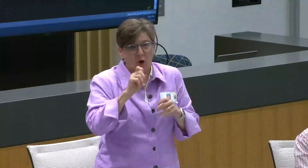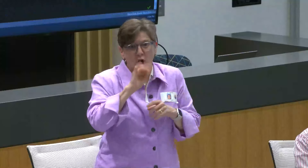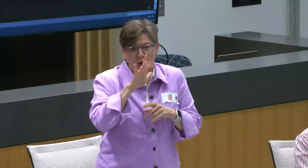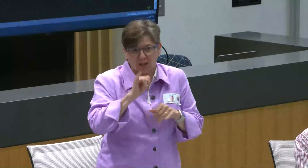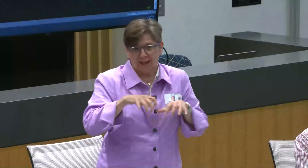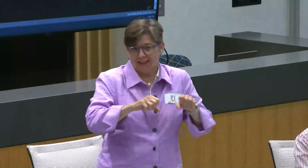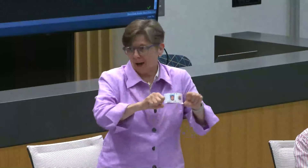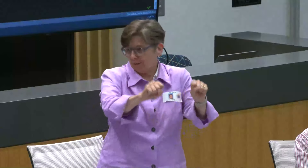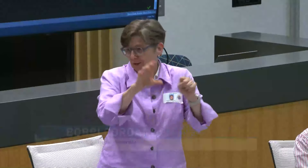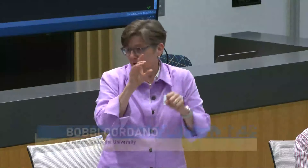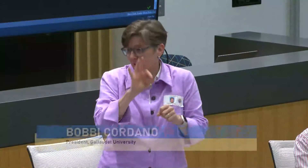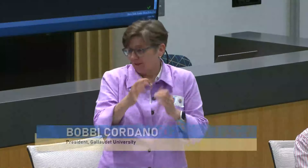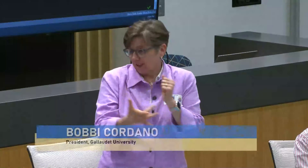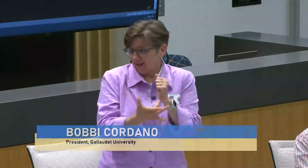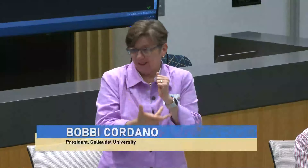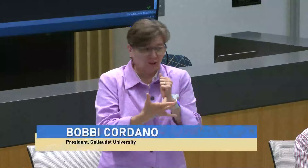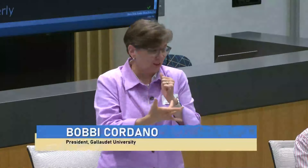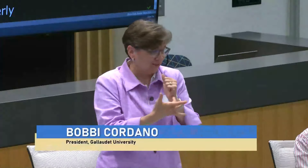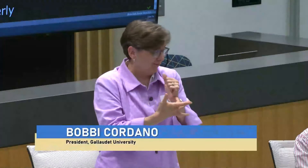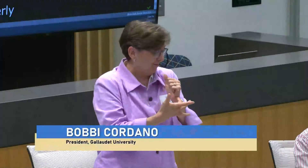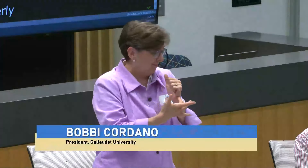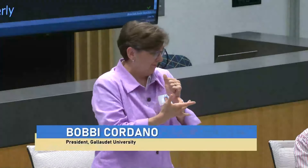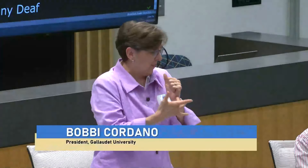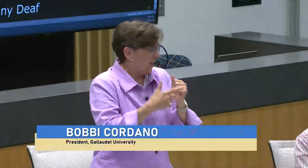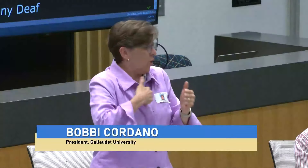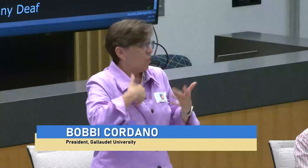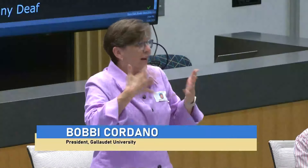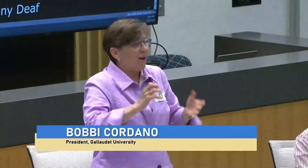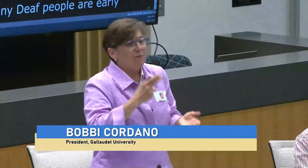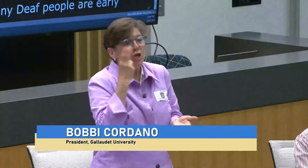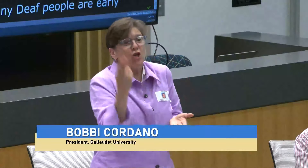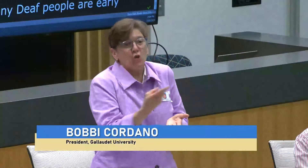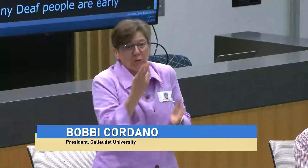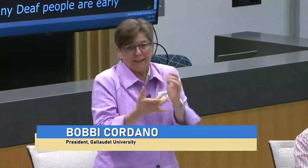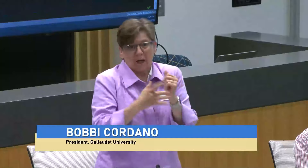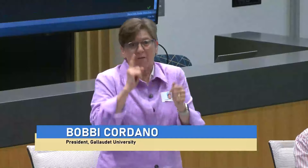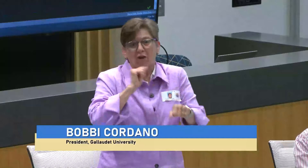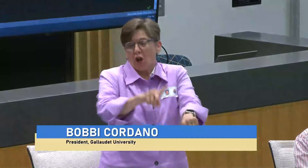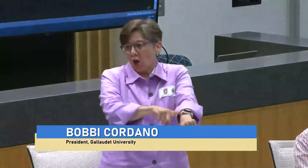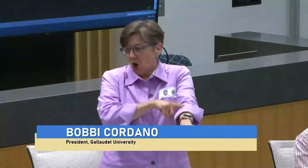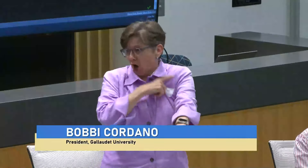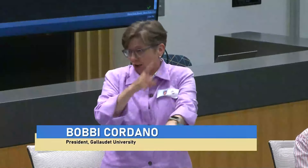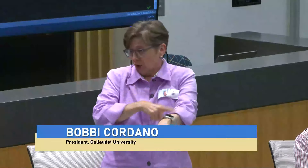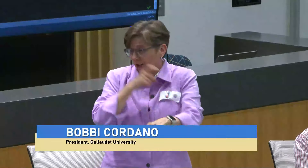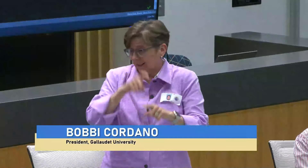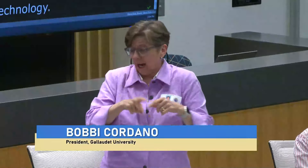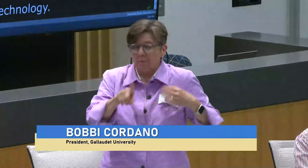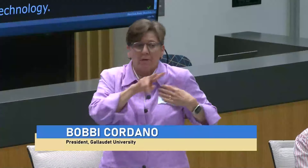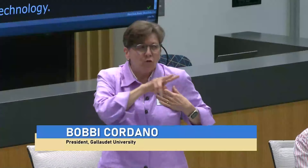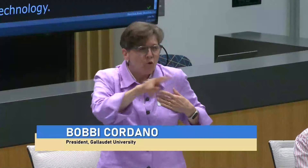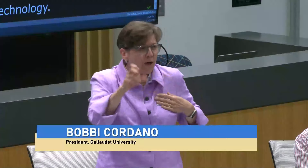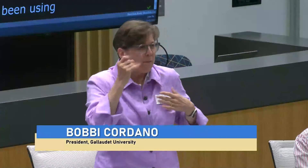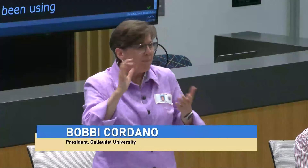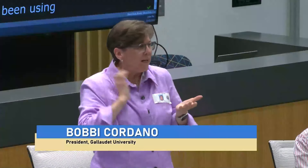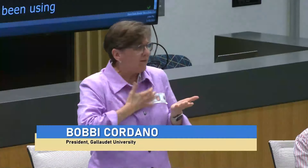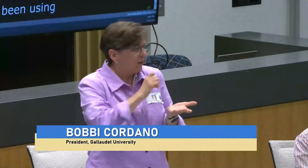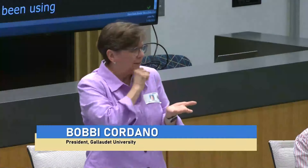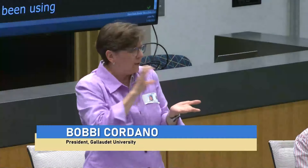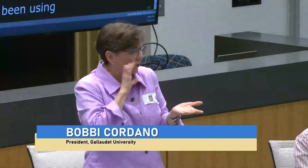WANTED TO CHECK ON SOME OF THE ASSUMPTIONS THAT MAY BE WITHIN THAT QUESTION AS SOMEONE WHO HAD A MOTHER WHO WAS ELDERLY. YOU KNOW MANY DEAF PEOPLE